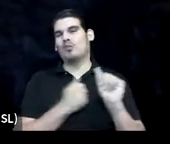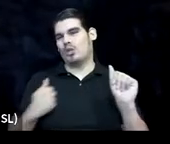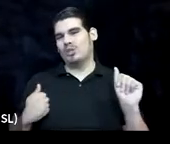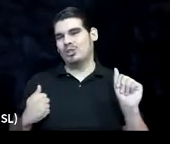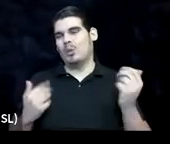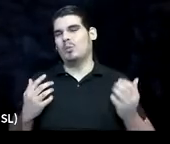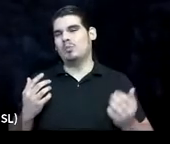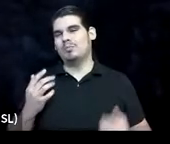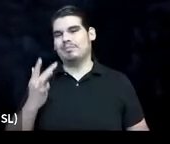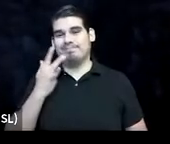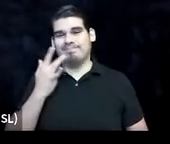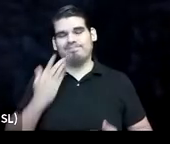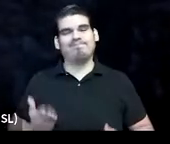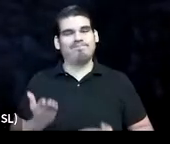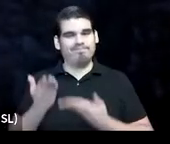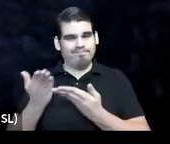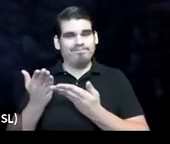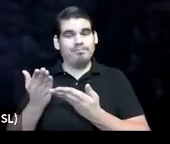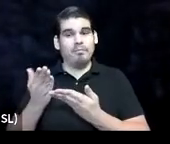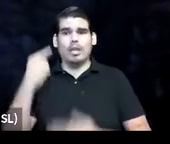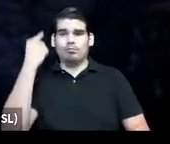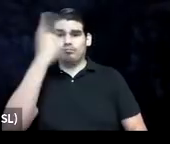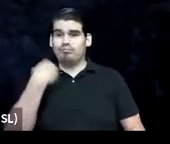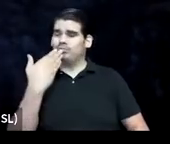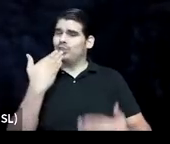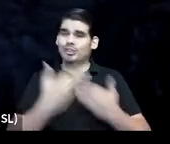and end and stuff so we'll keep that in mind as well. Thank you for that.